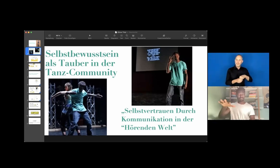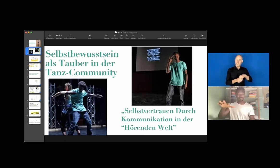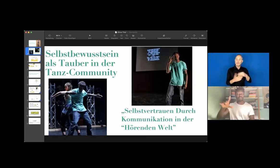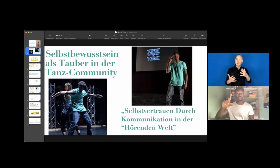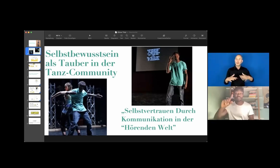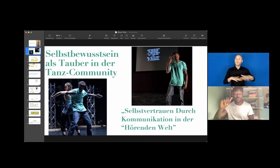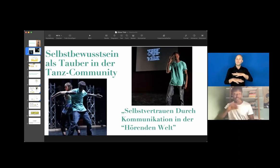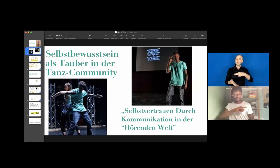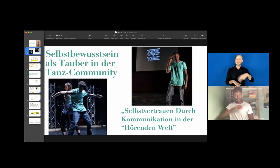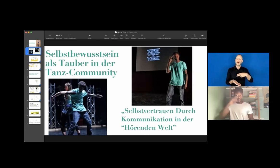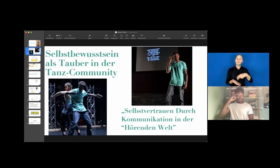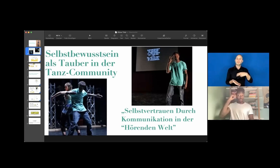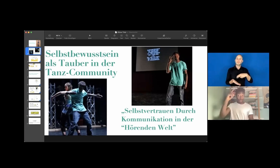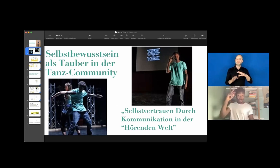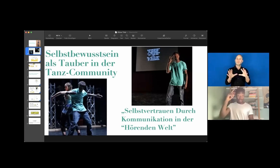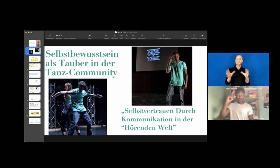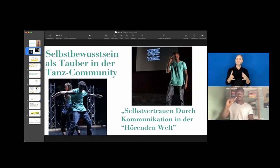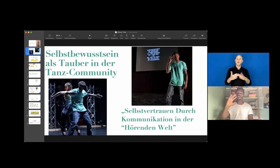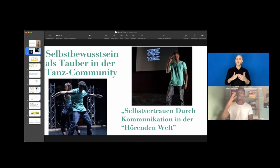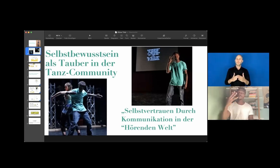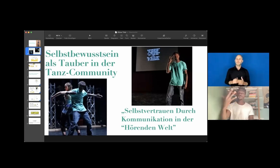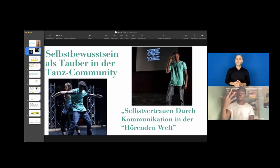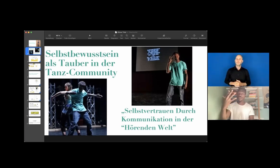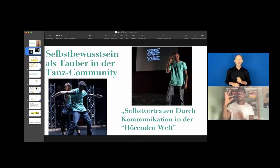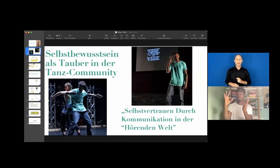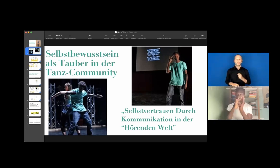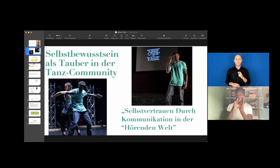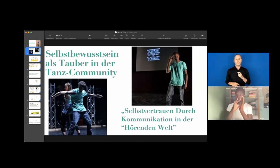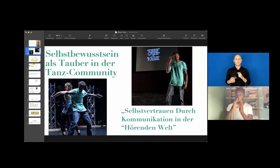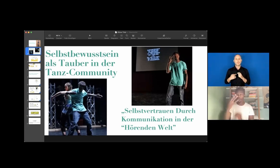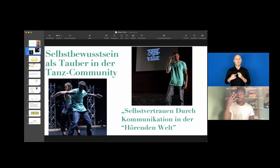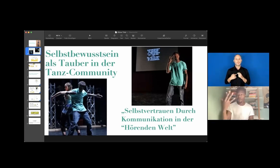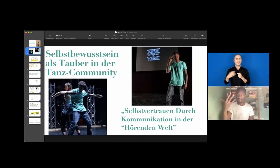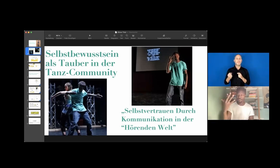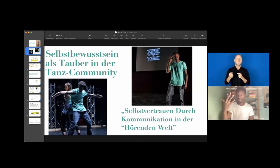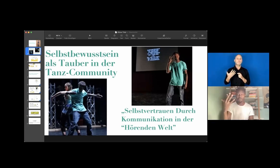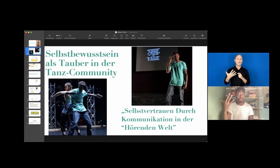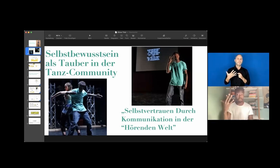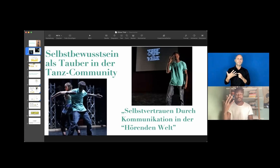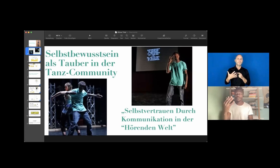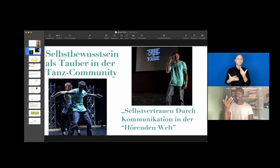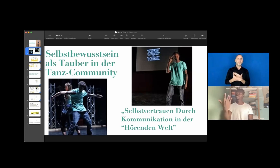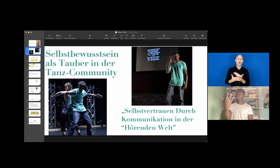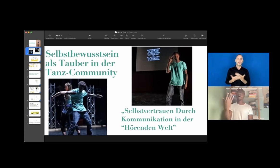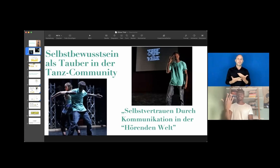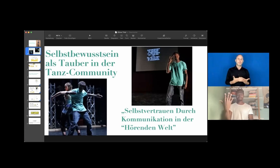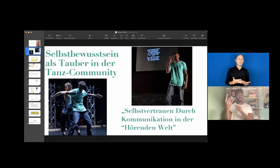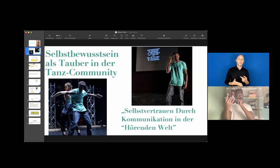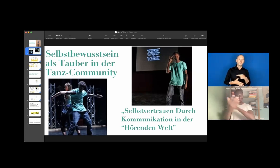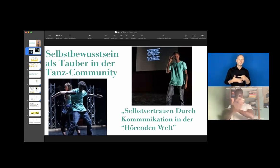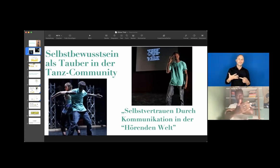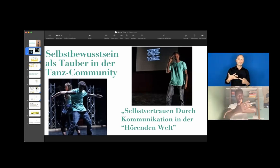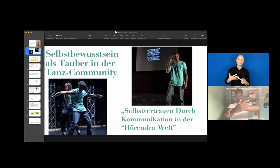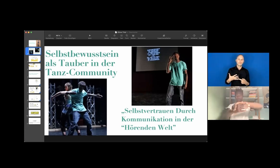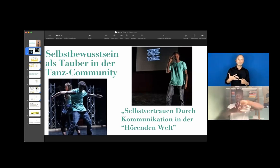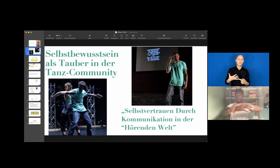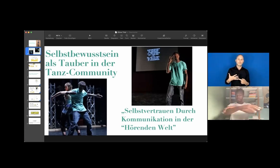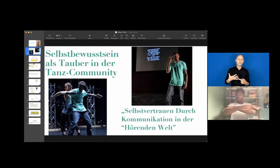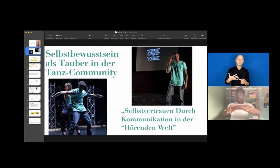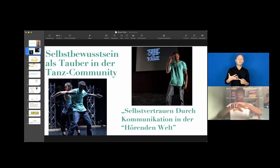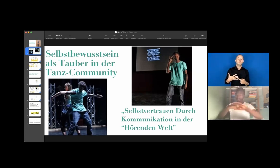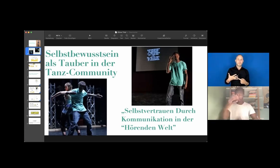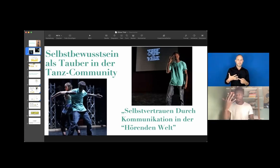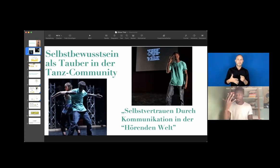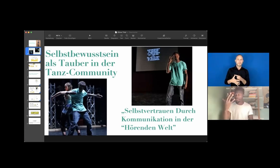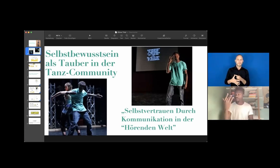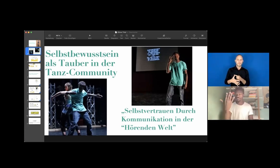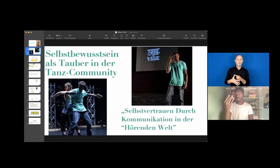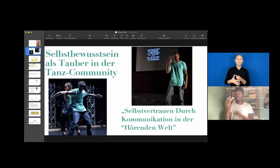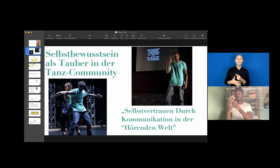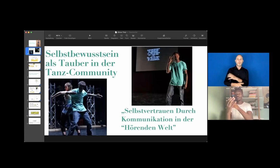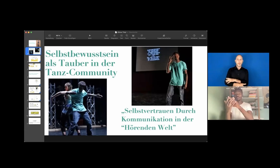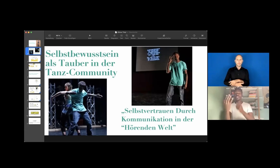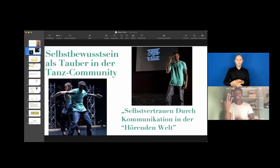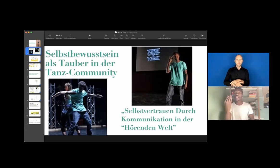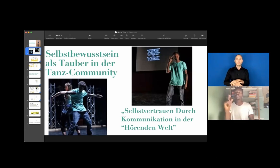So, what does it mean? I have gathered five points what it means to be a very self-confident Deaf dancer.